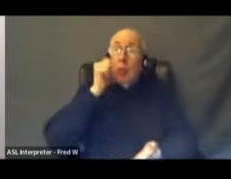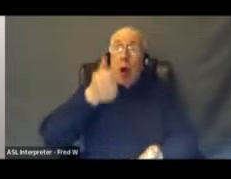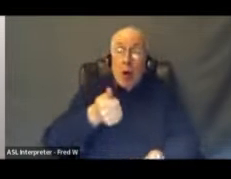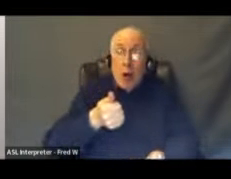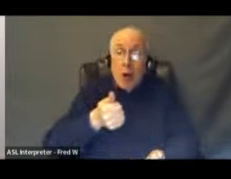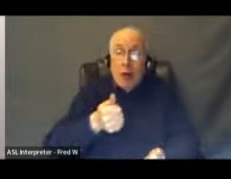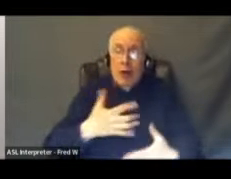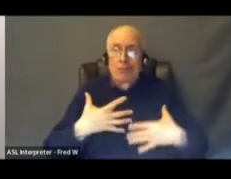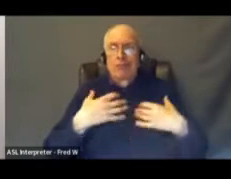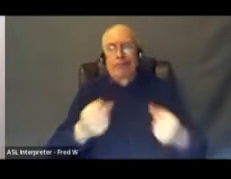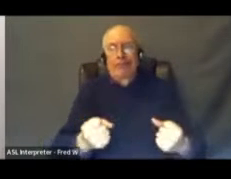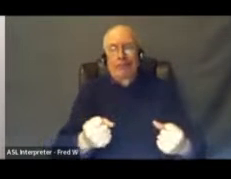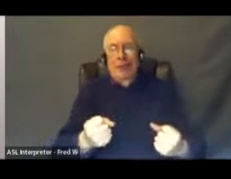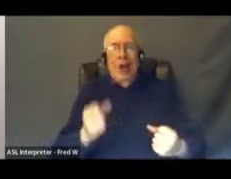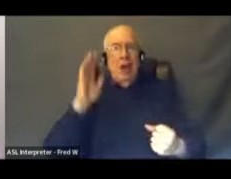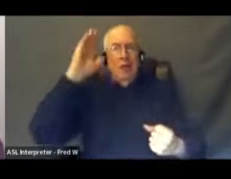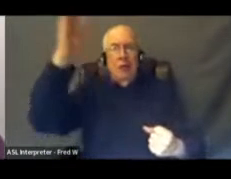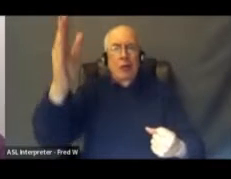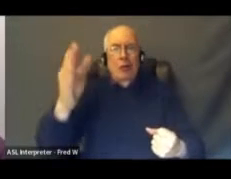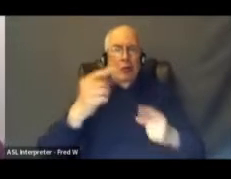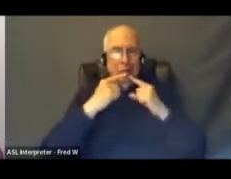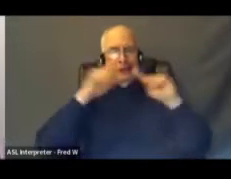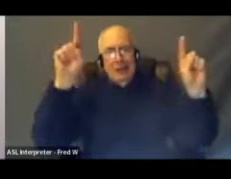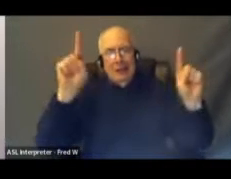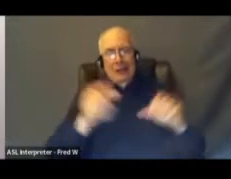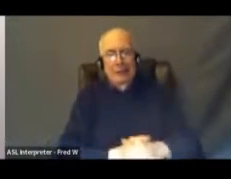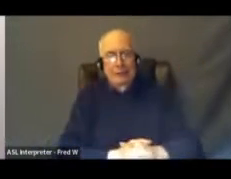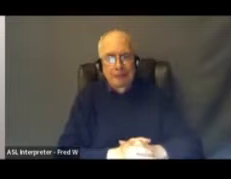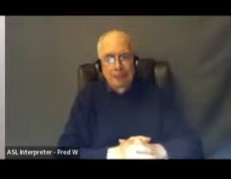future? We're going to go over the Symptoms Questionnaire